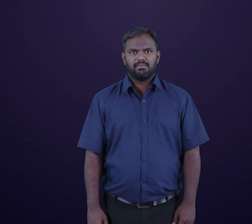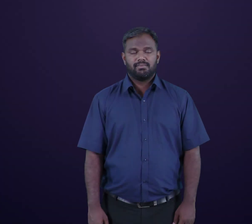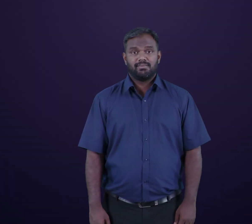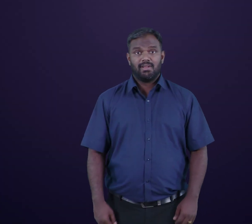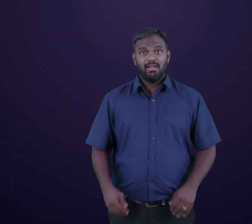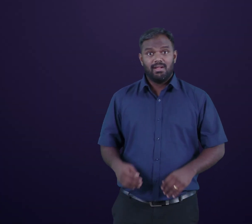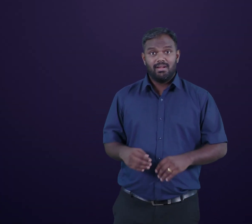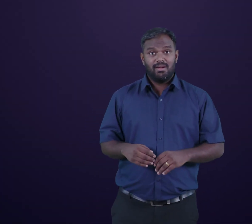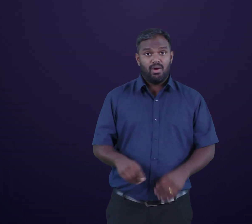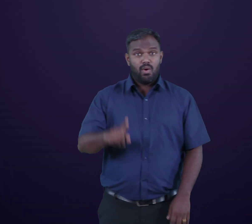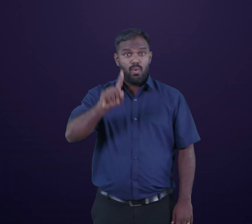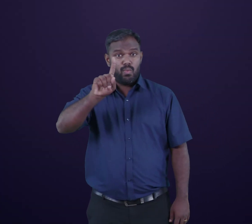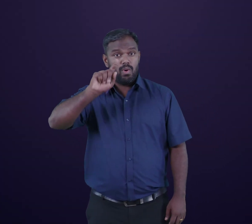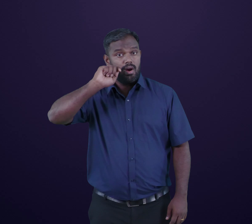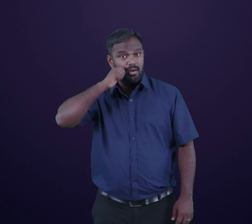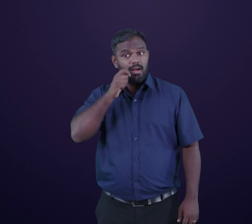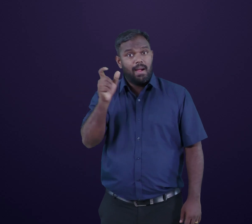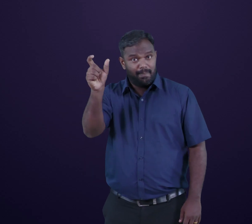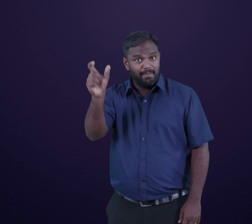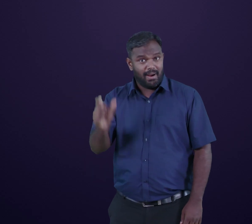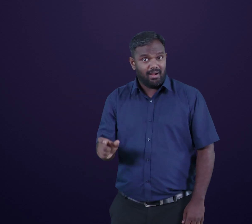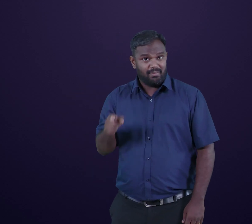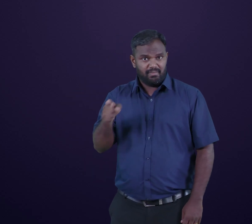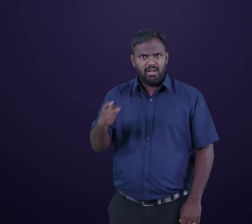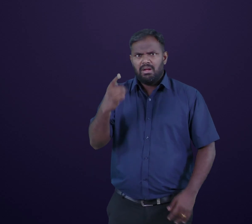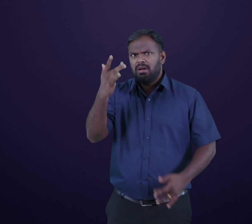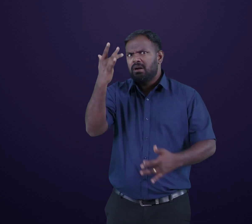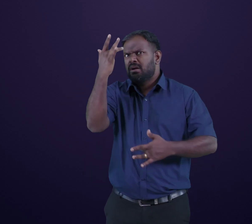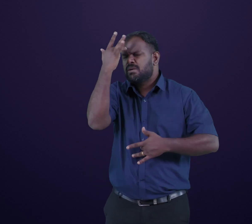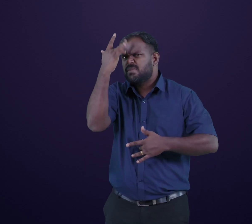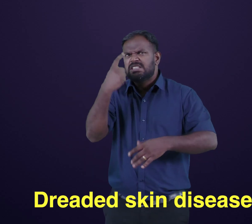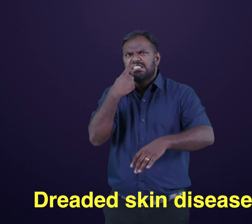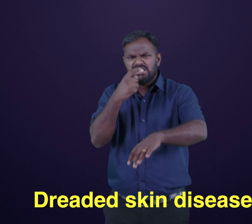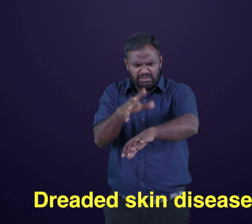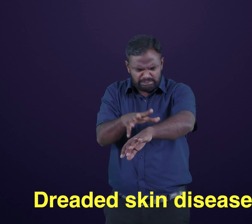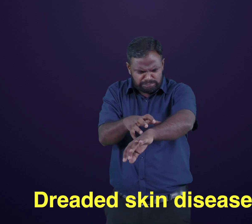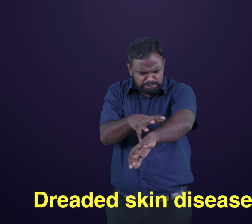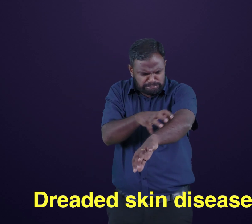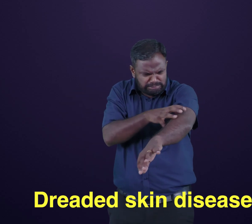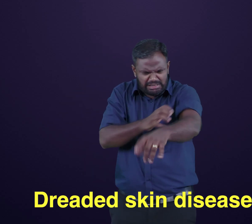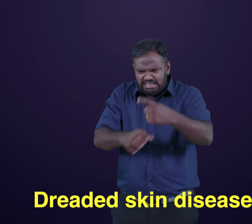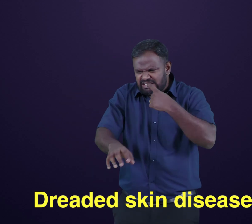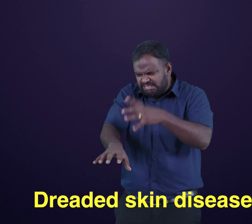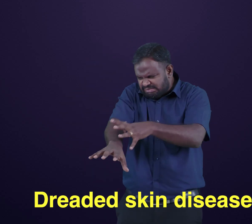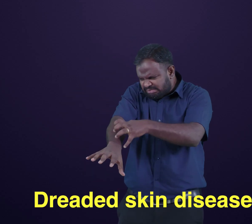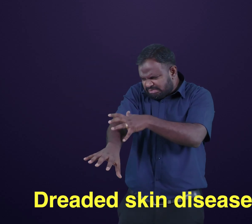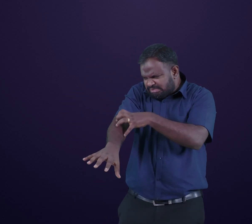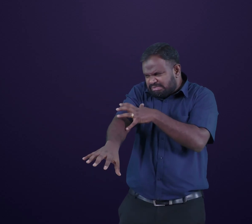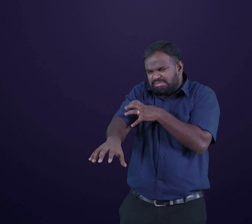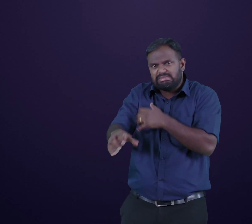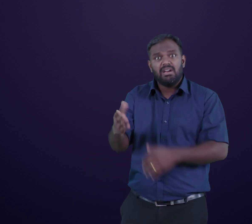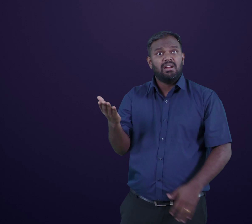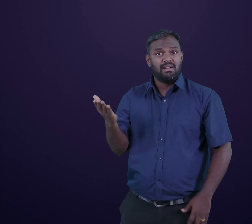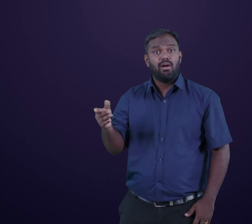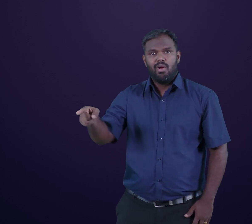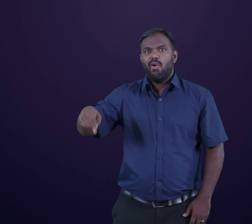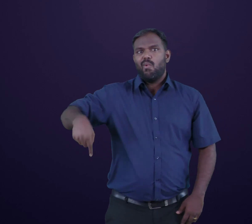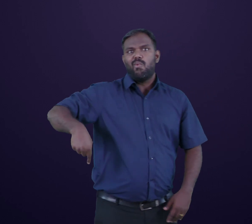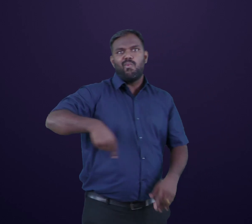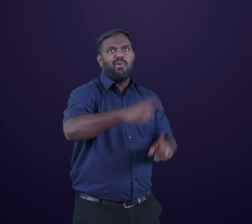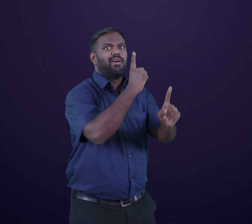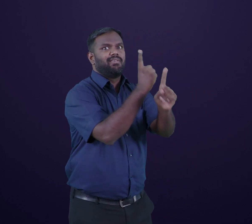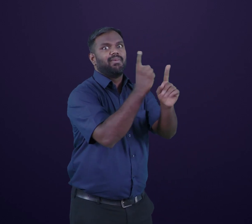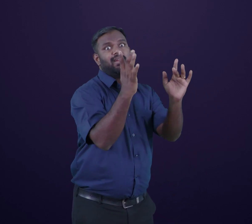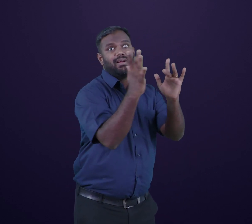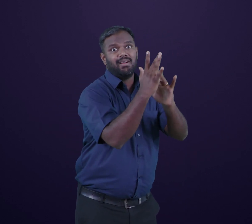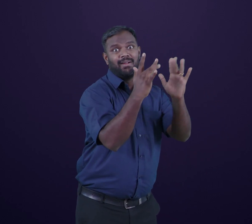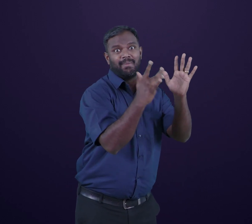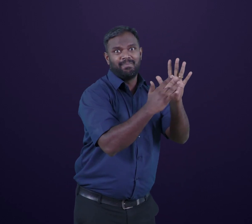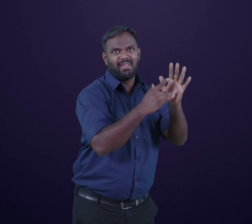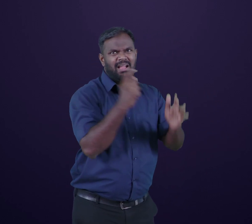A man who had a dreaded skin disease came to Jesus.